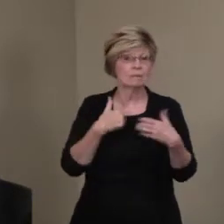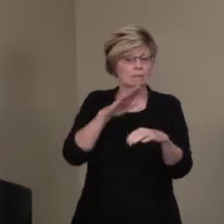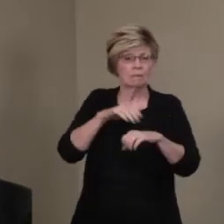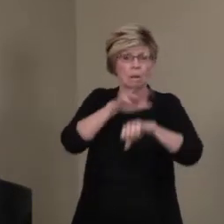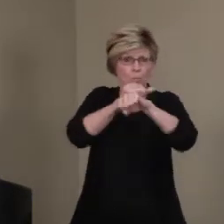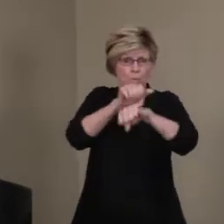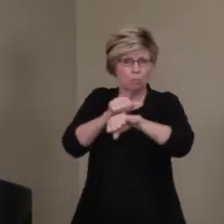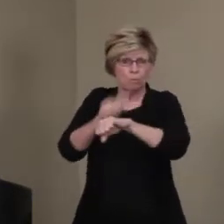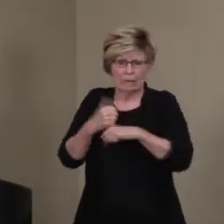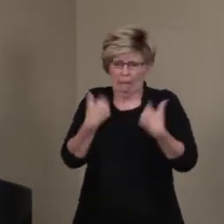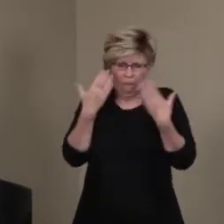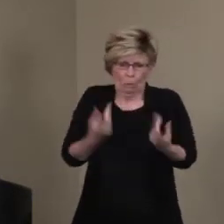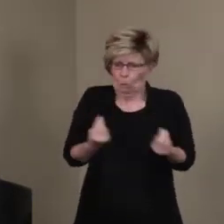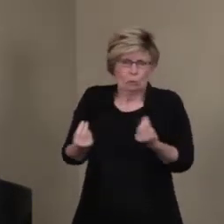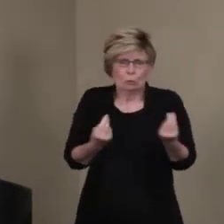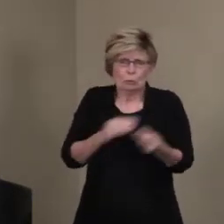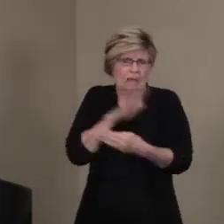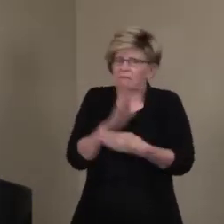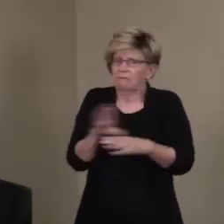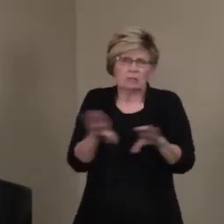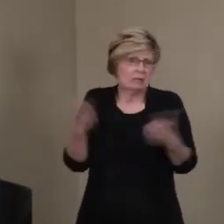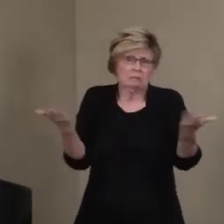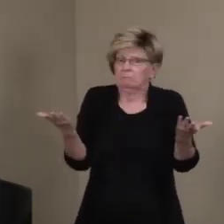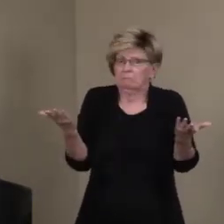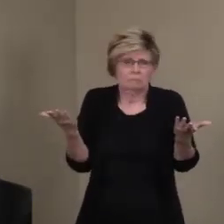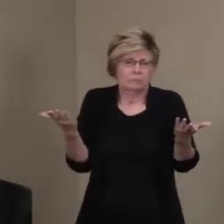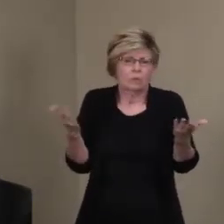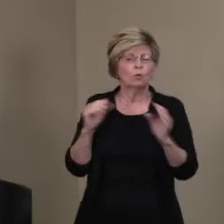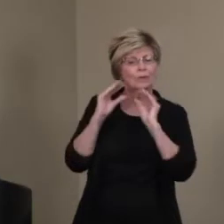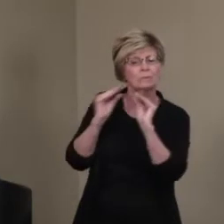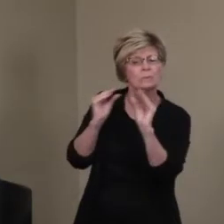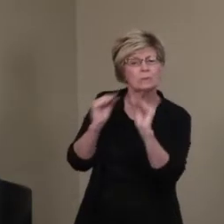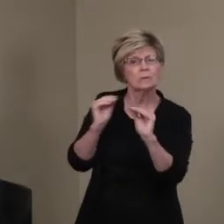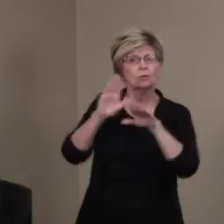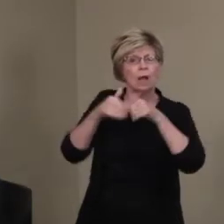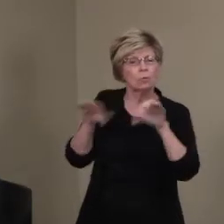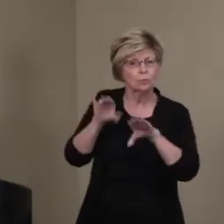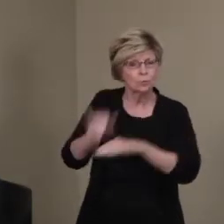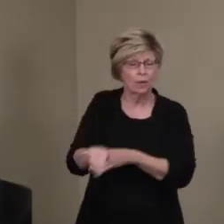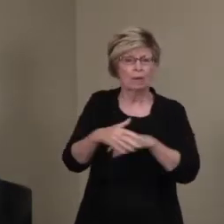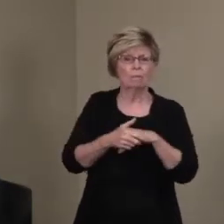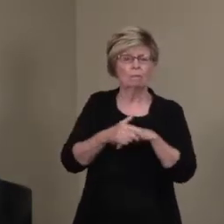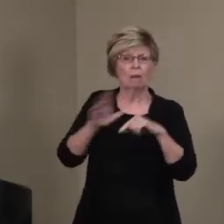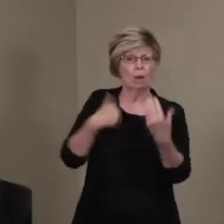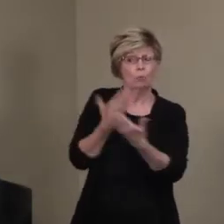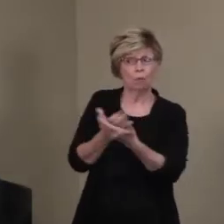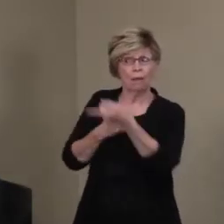appointment for a dentist appointment how to make these appointment and what to do because they've never had to do them before so teaching the students how